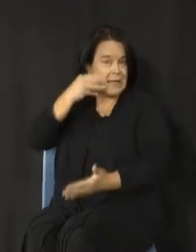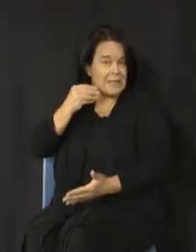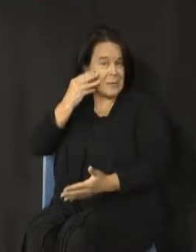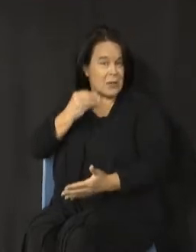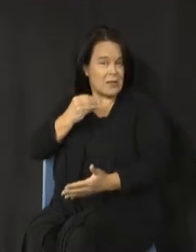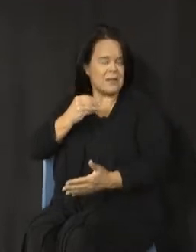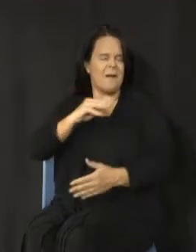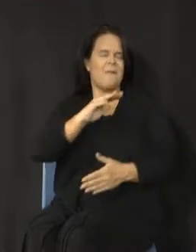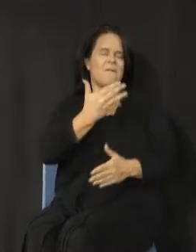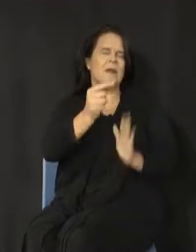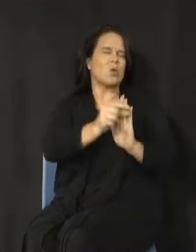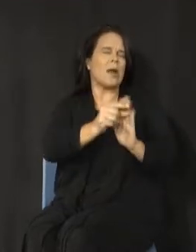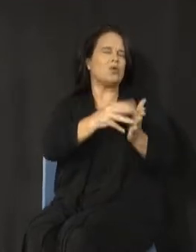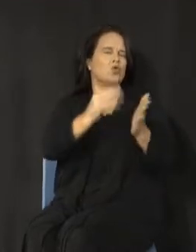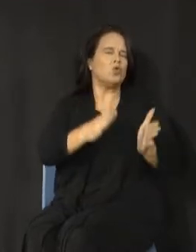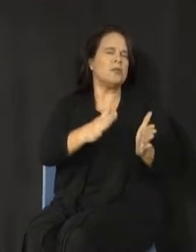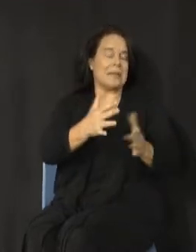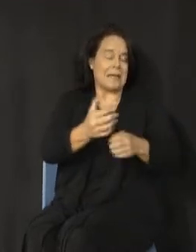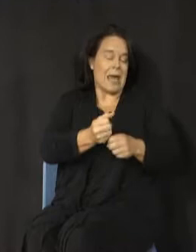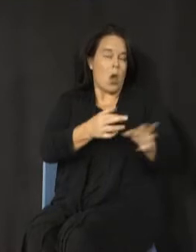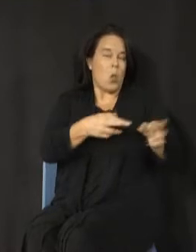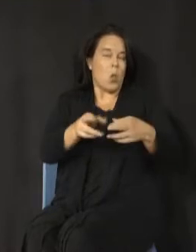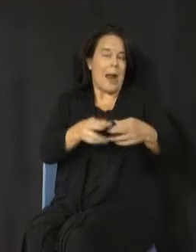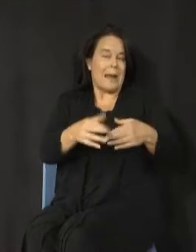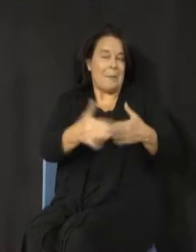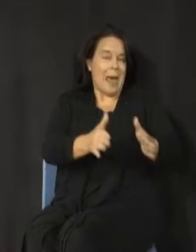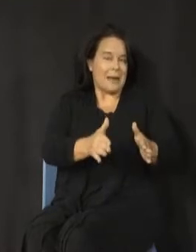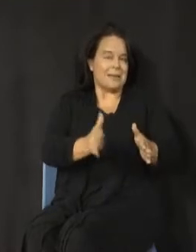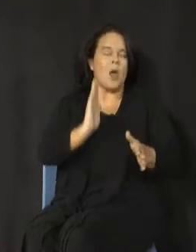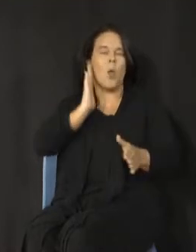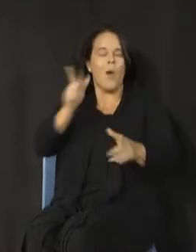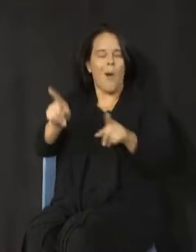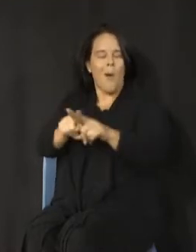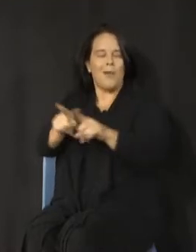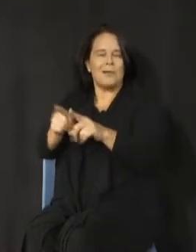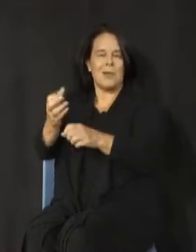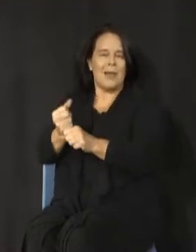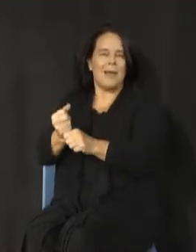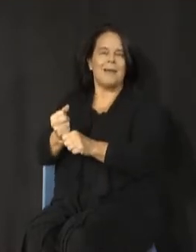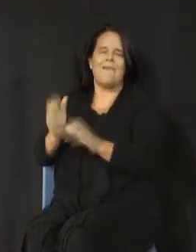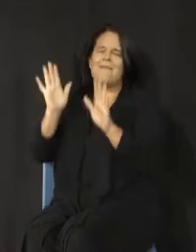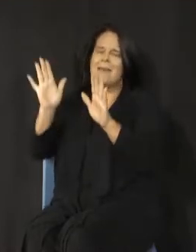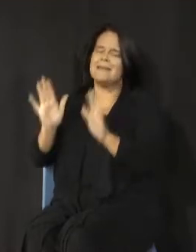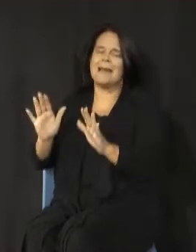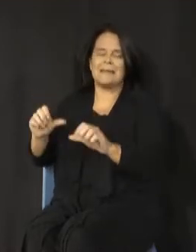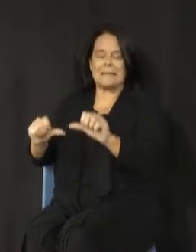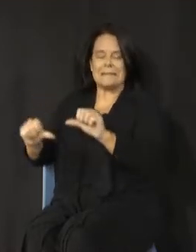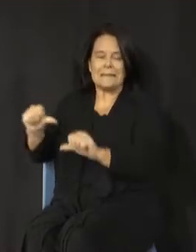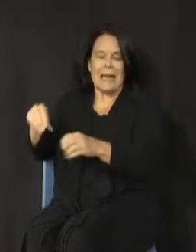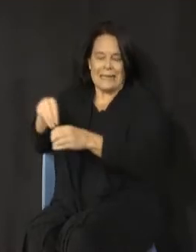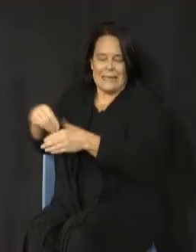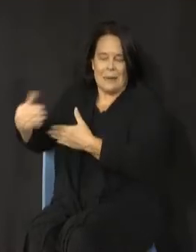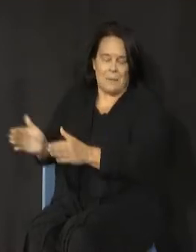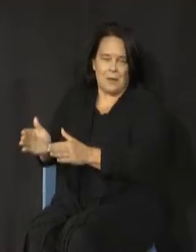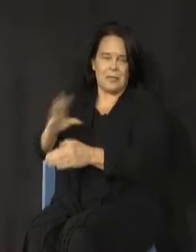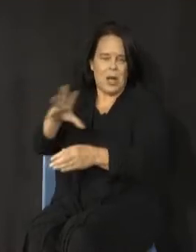ready packs, they will also receive a fantastic Science in a Box as part of their curriculum pack.